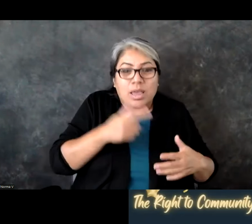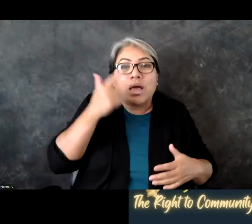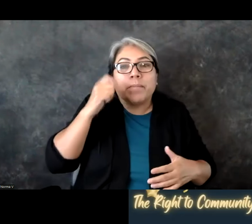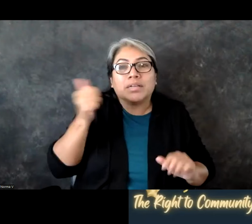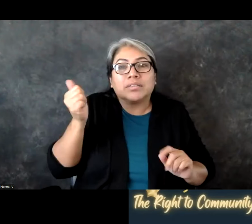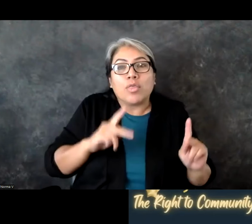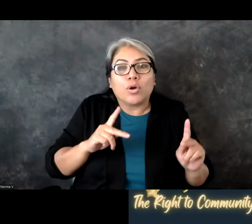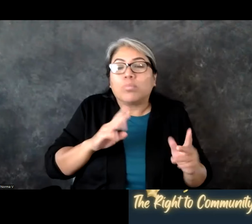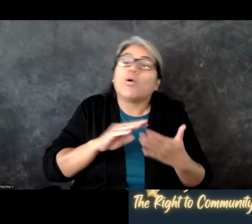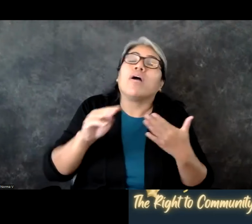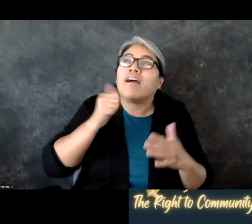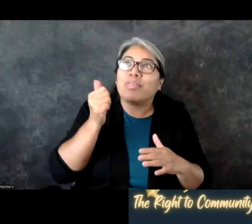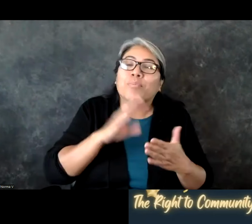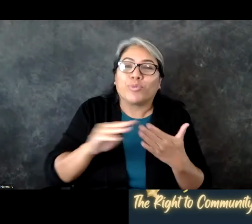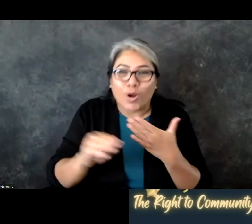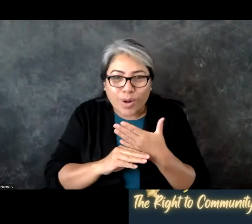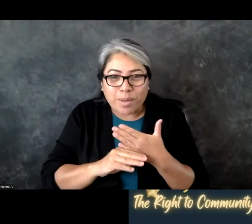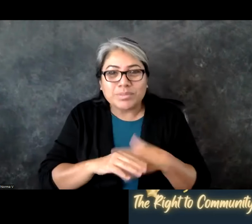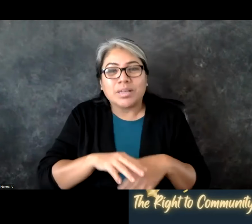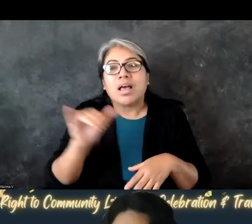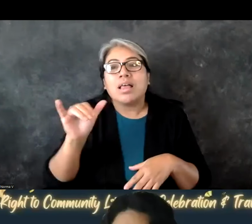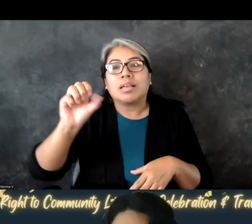is just wonderful that it is happening. But also I feel it